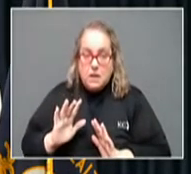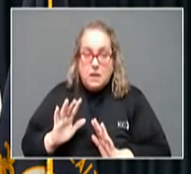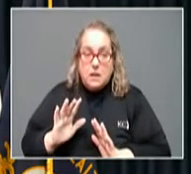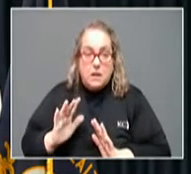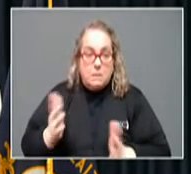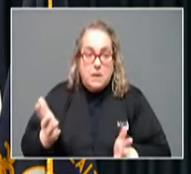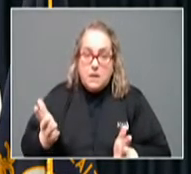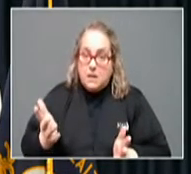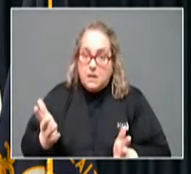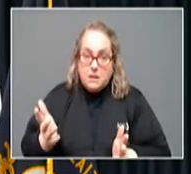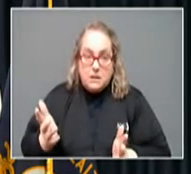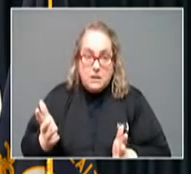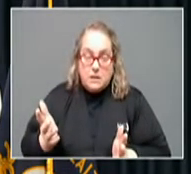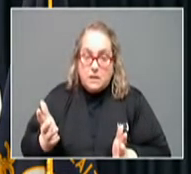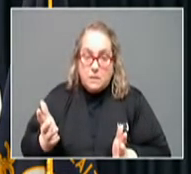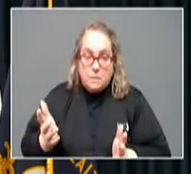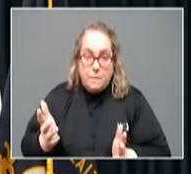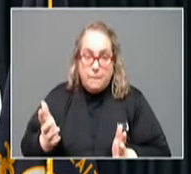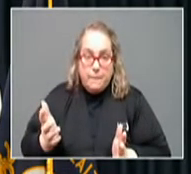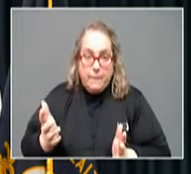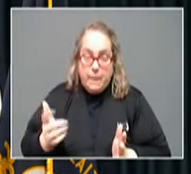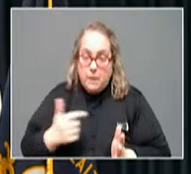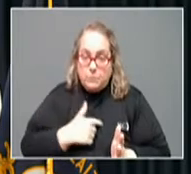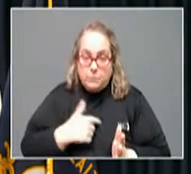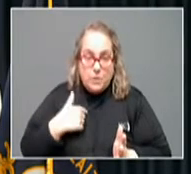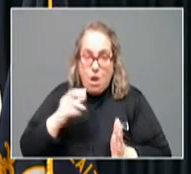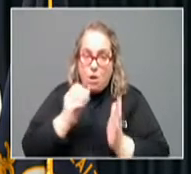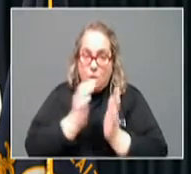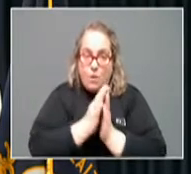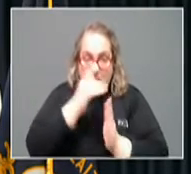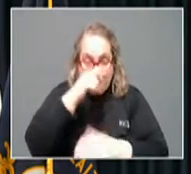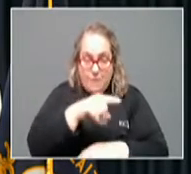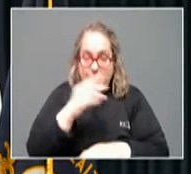but you know, we're praying for him and his family and their and their safety.